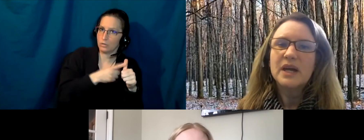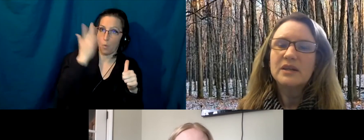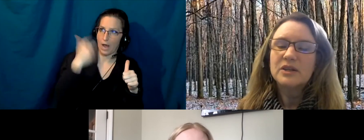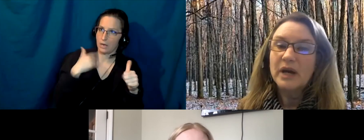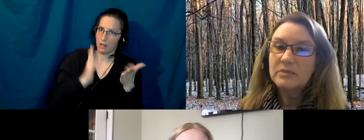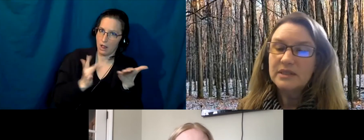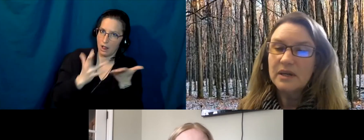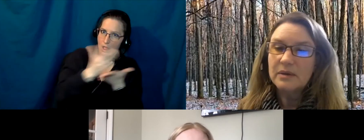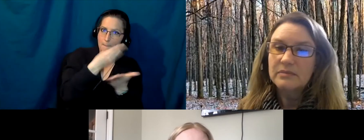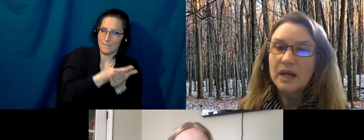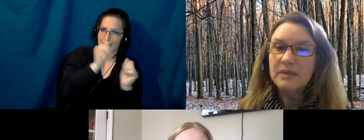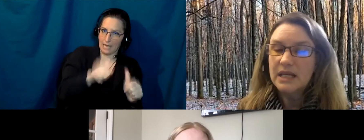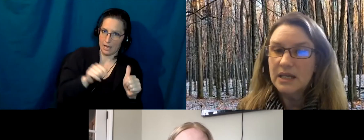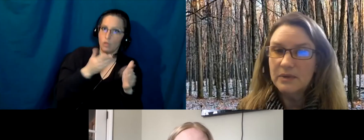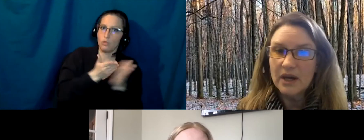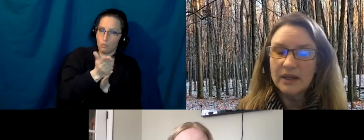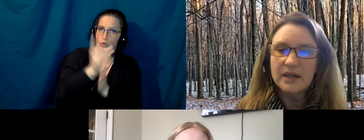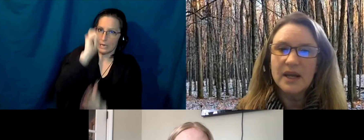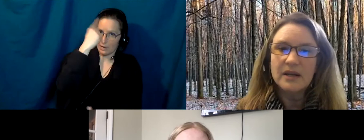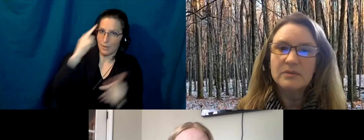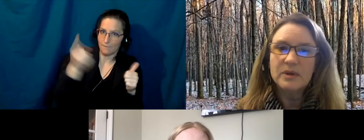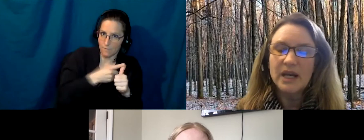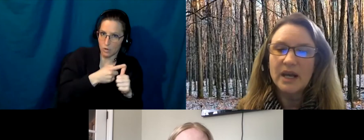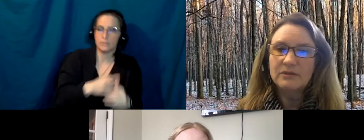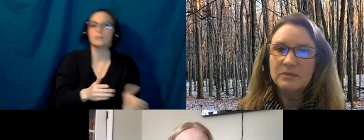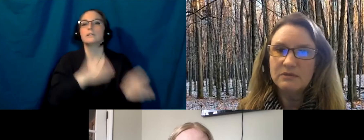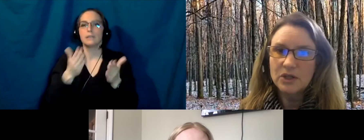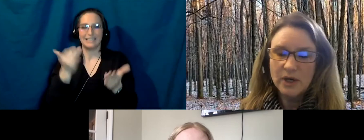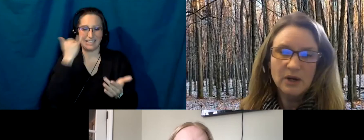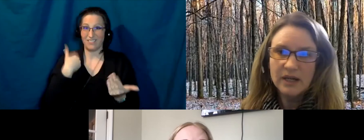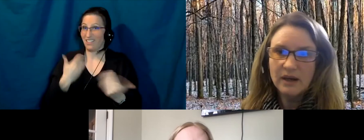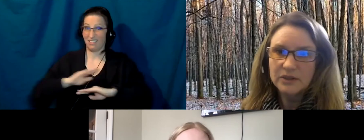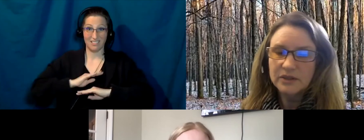unmet need, we call it, and we might have some DVR training grant dollars